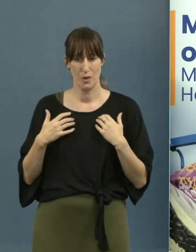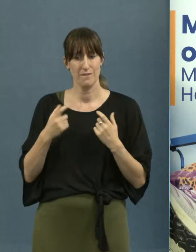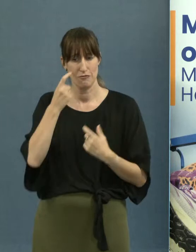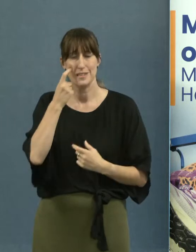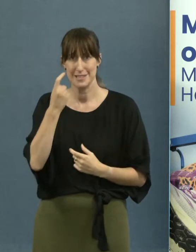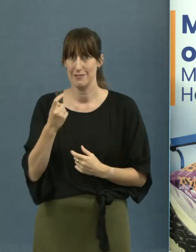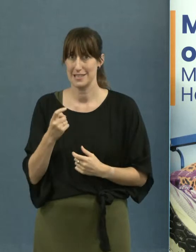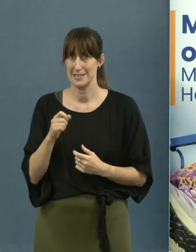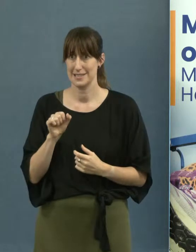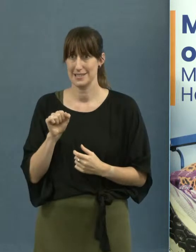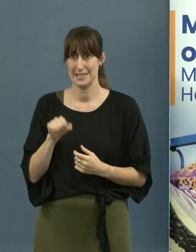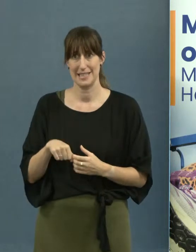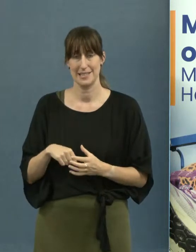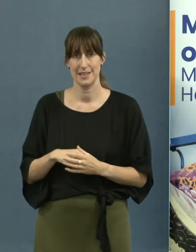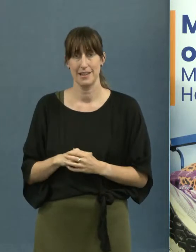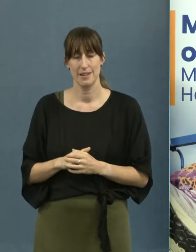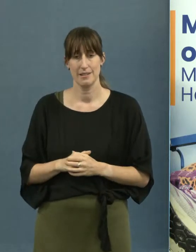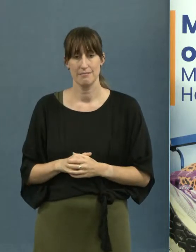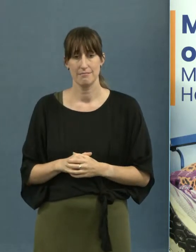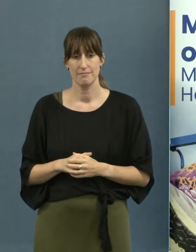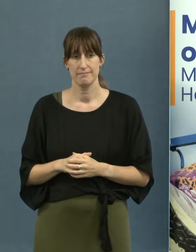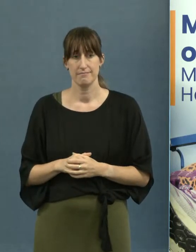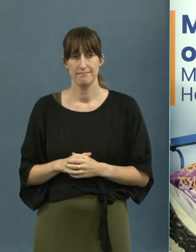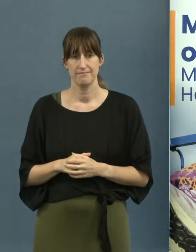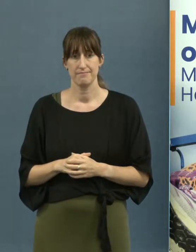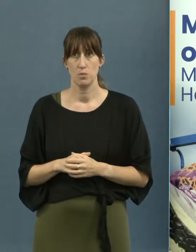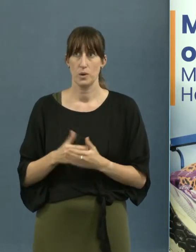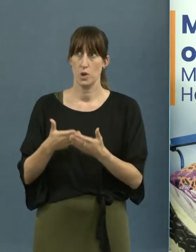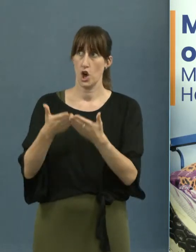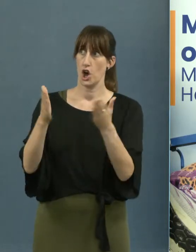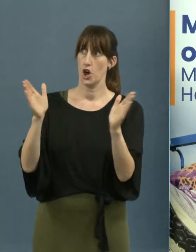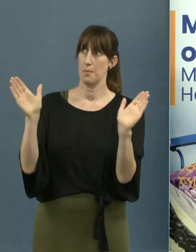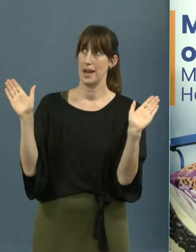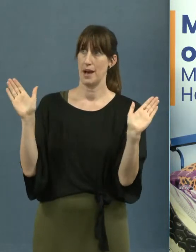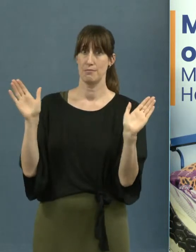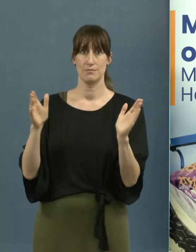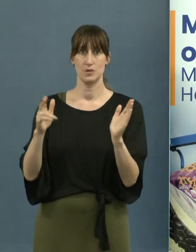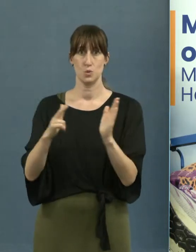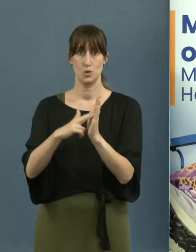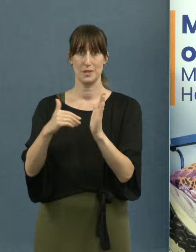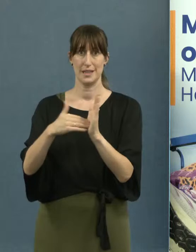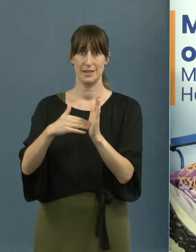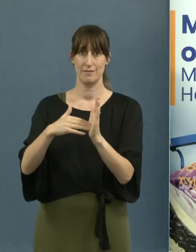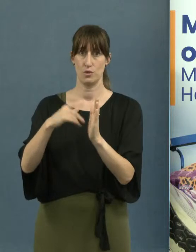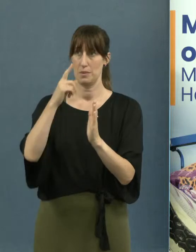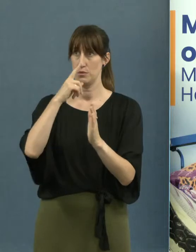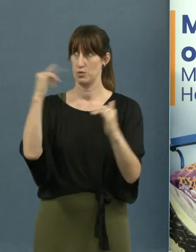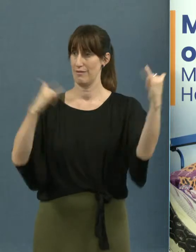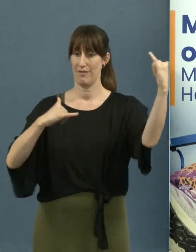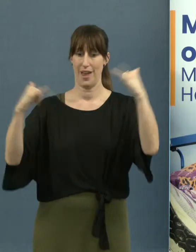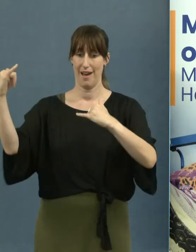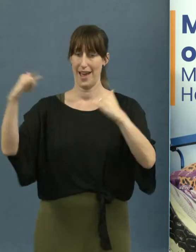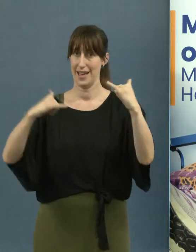seriously. We are very aware that, as we continue to open the borders, that measles in particular is something that we